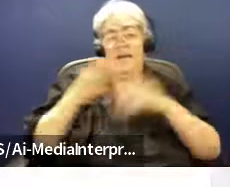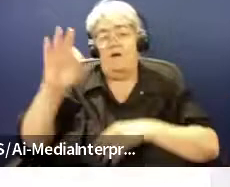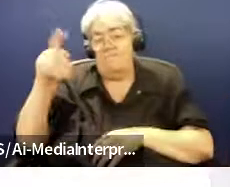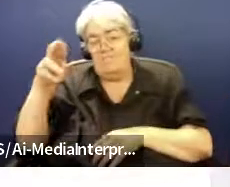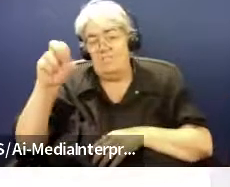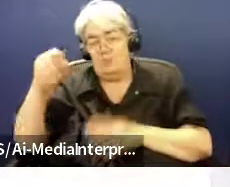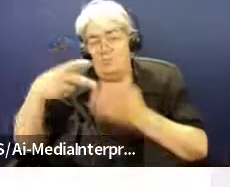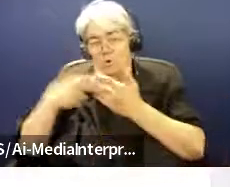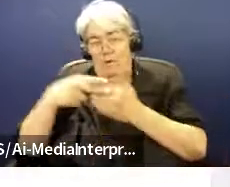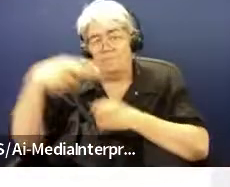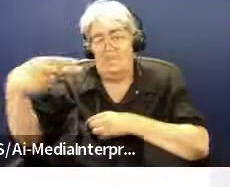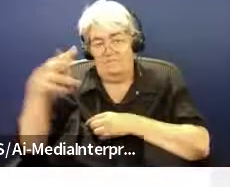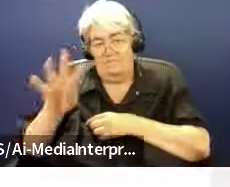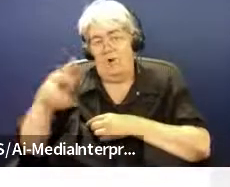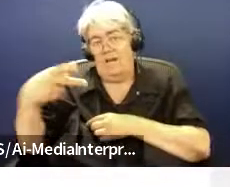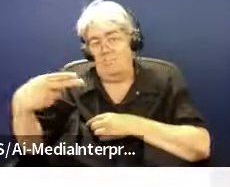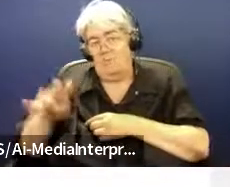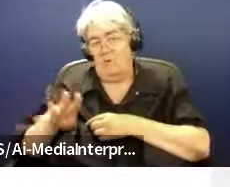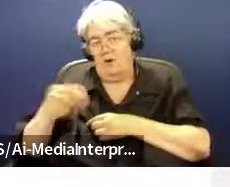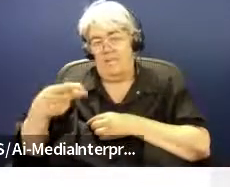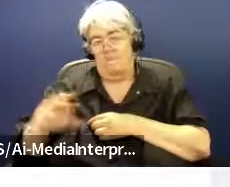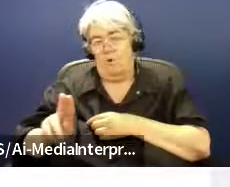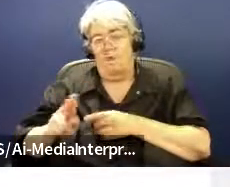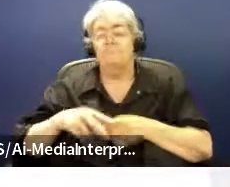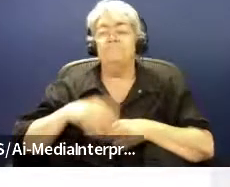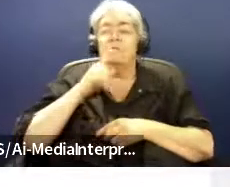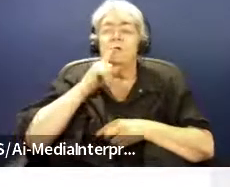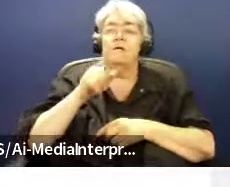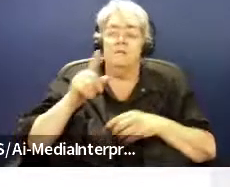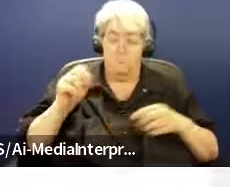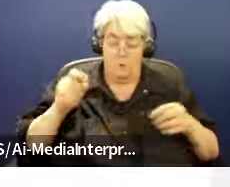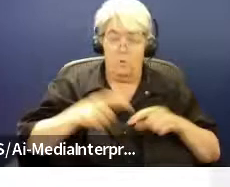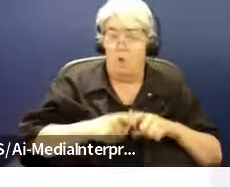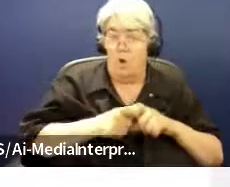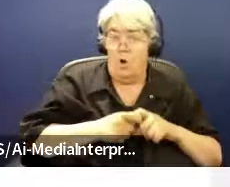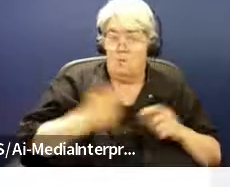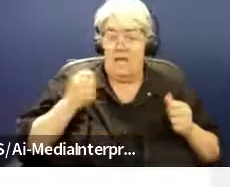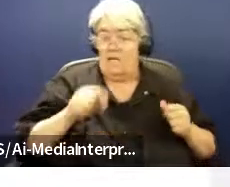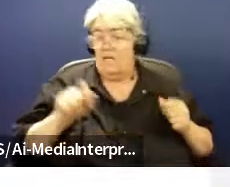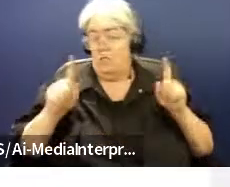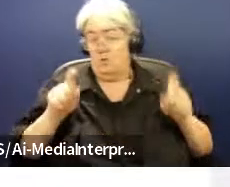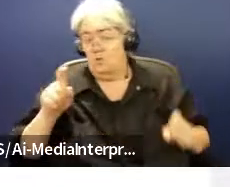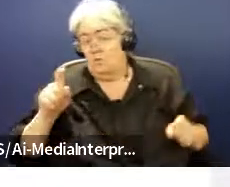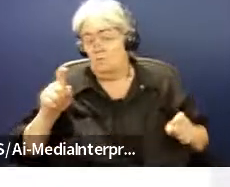that was in the previous heading three section. I'm going to pause for just a moment